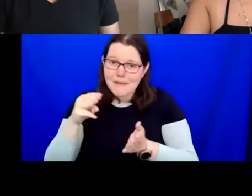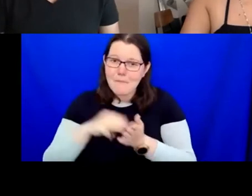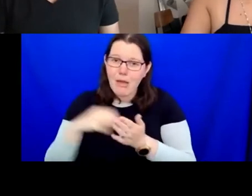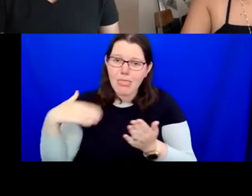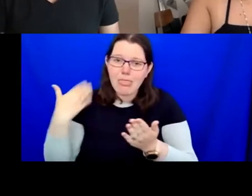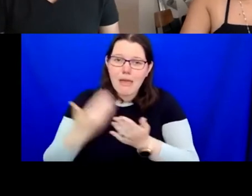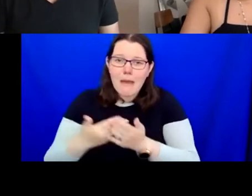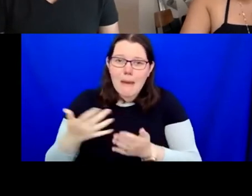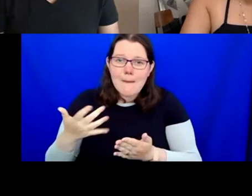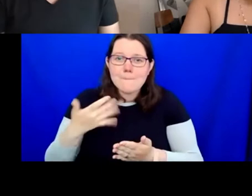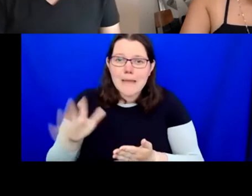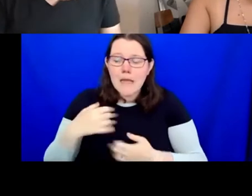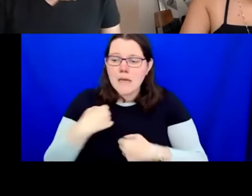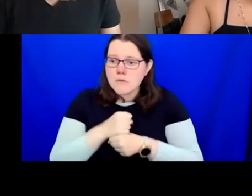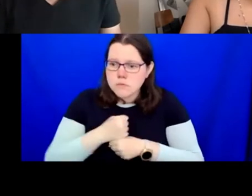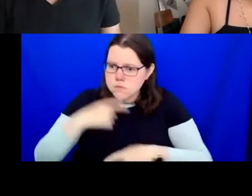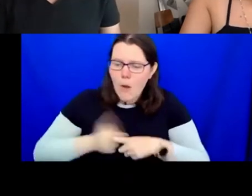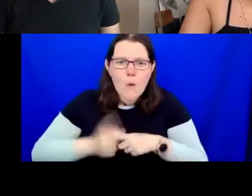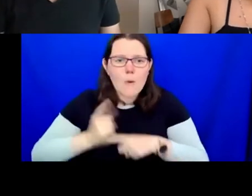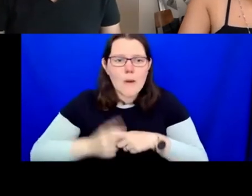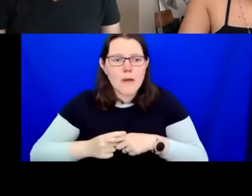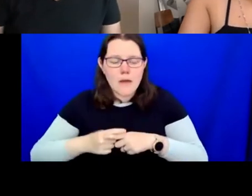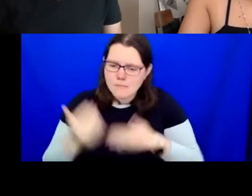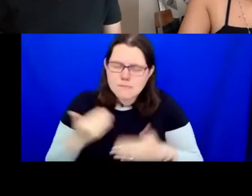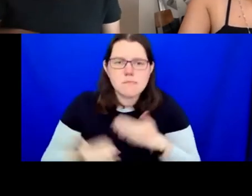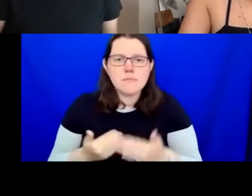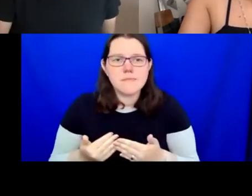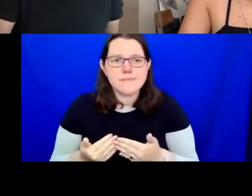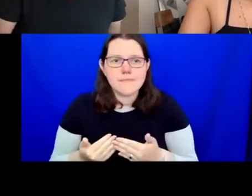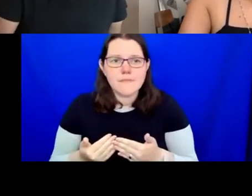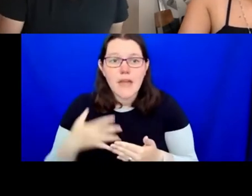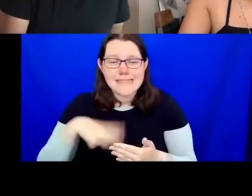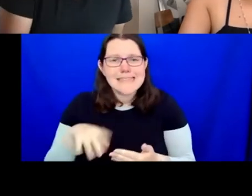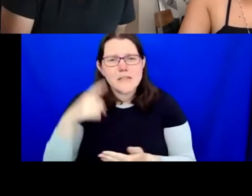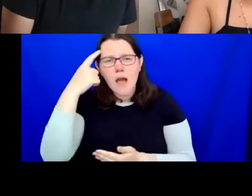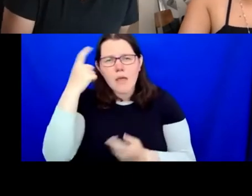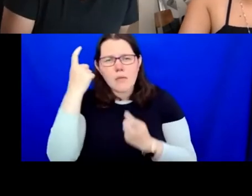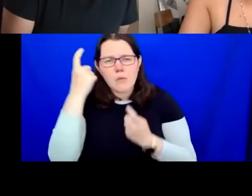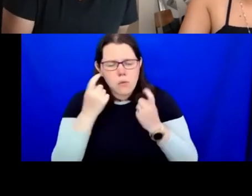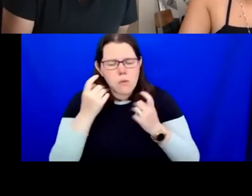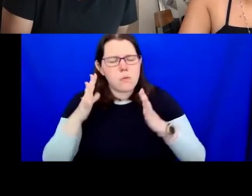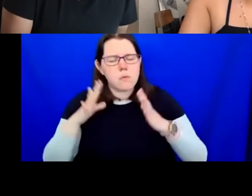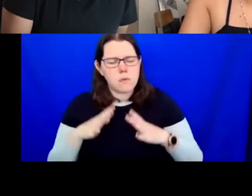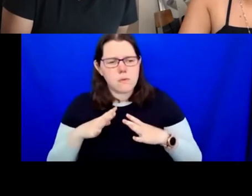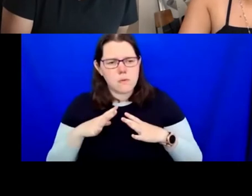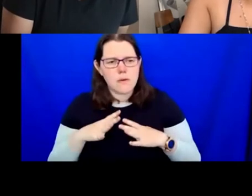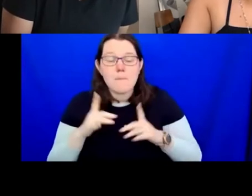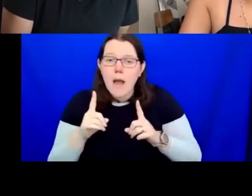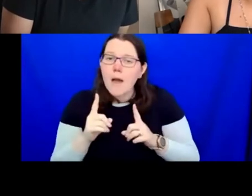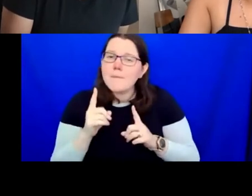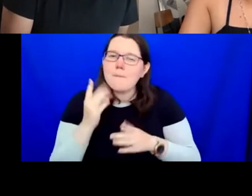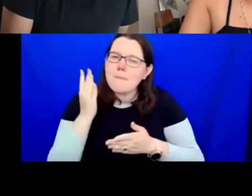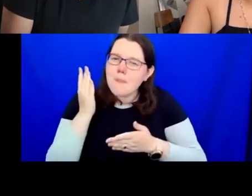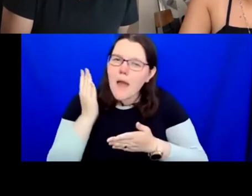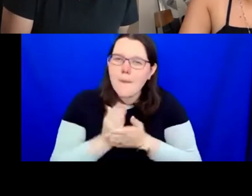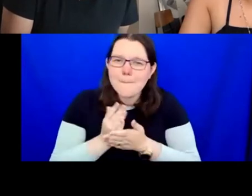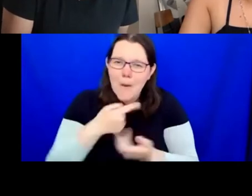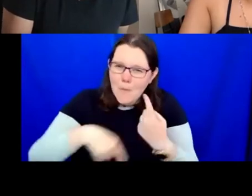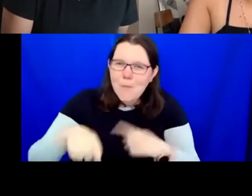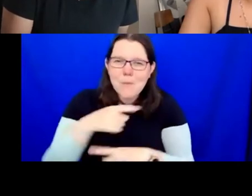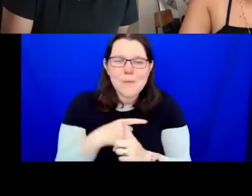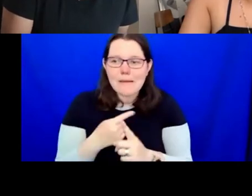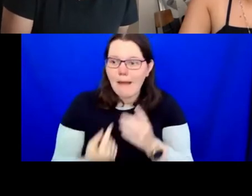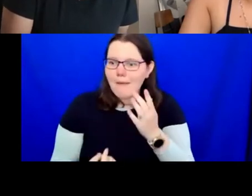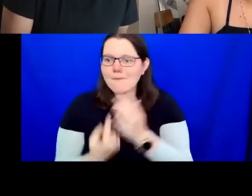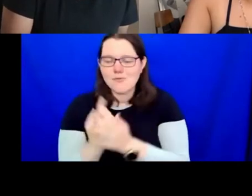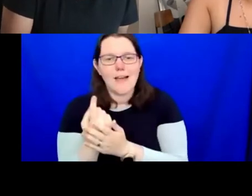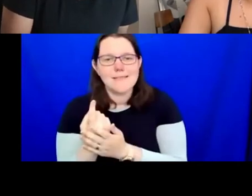However, one thing I am certain of is that we have to the chance to recalibrate our organisations,